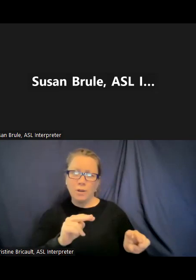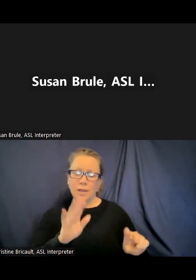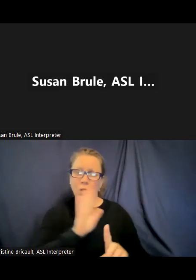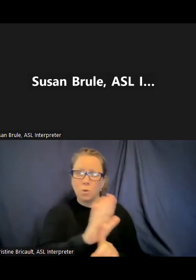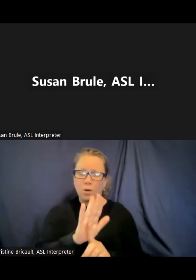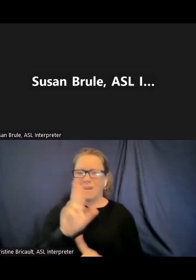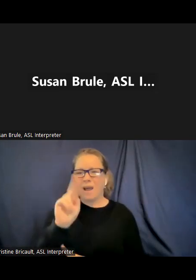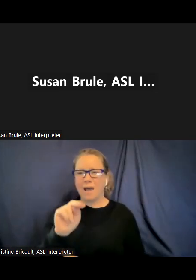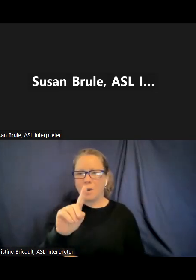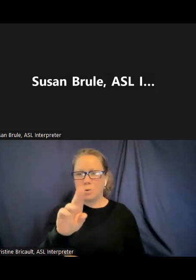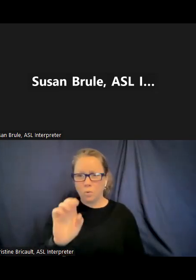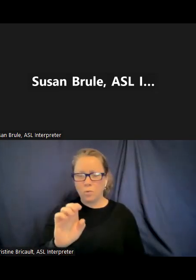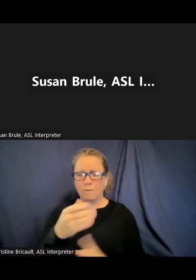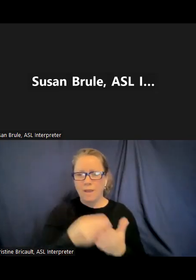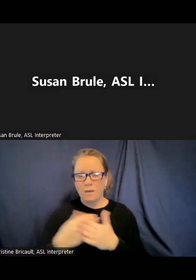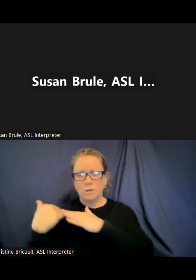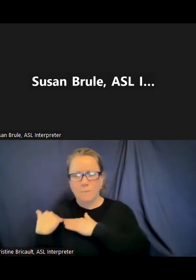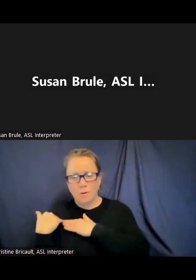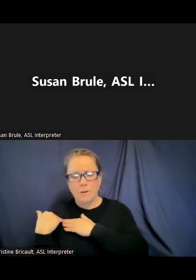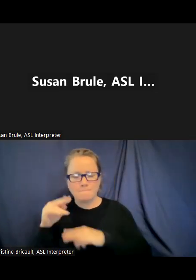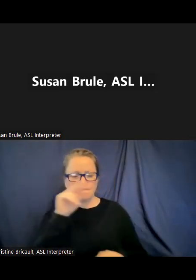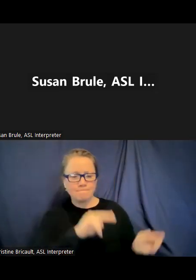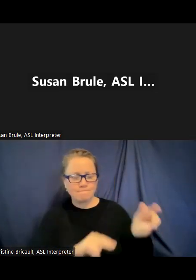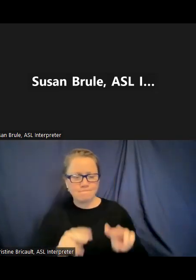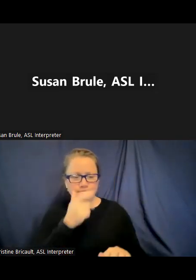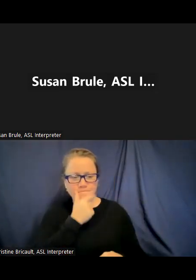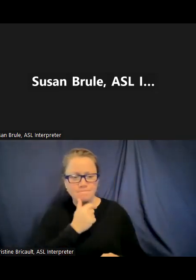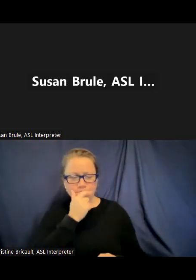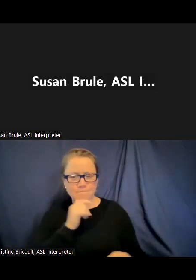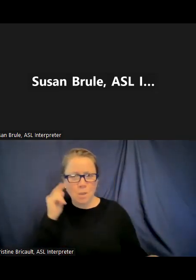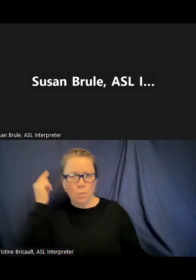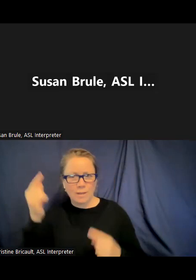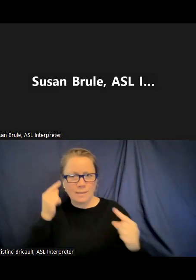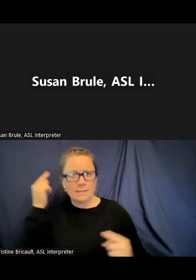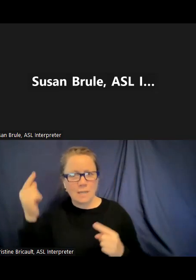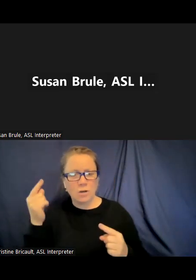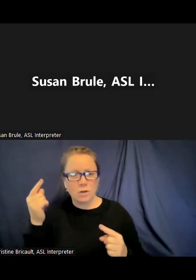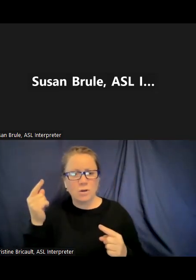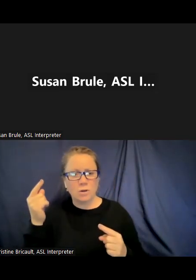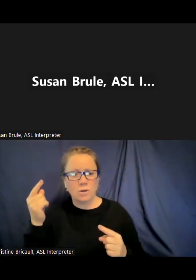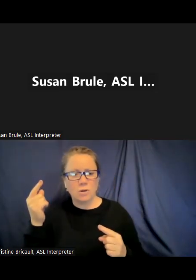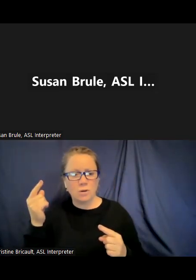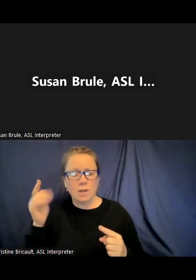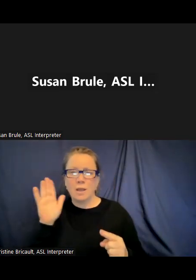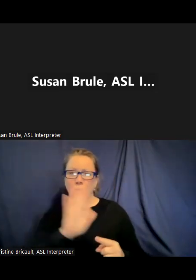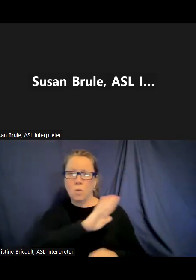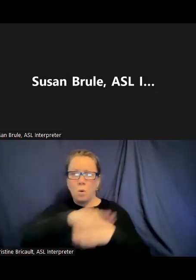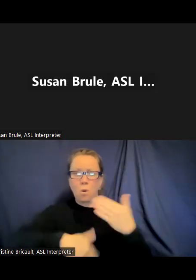employer and they're going to consider the municipality's entire budget for that fiscal year.